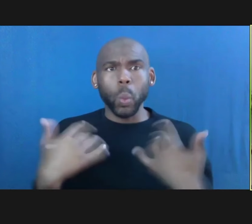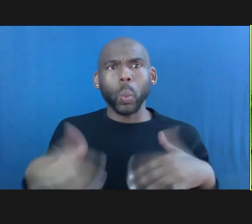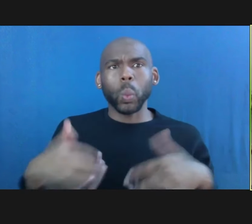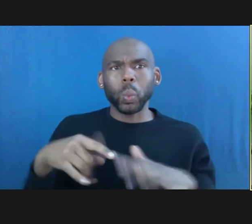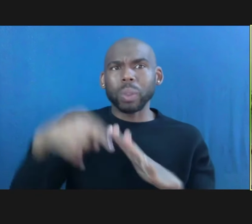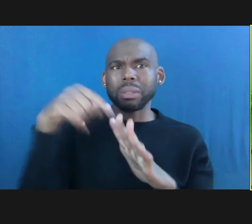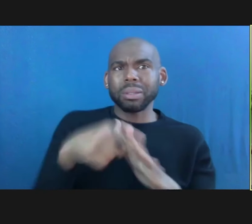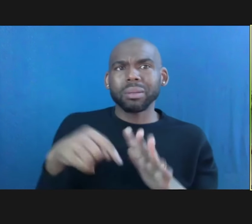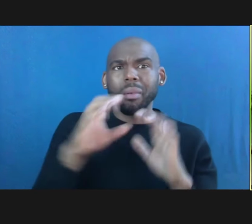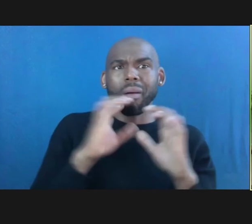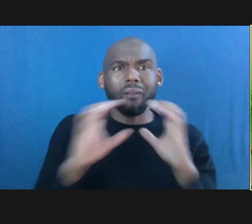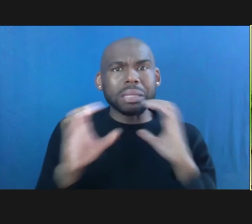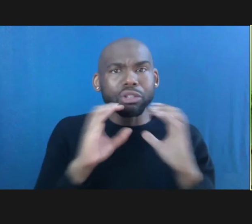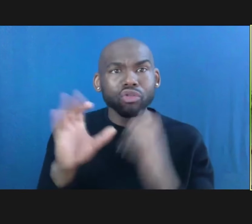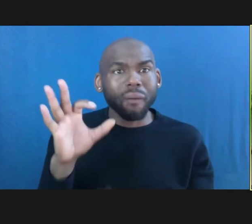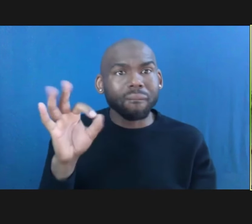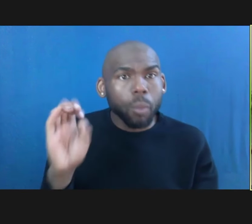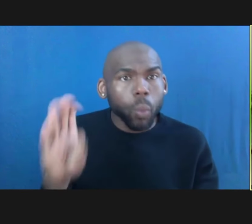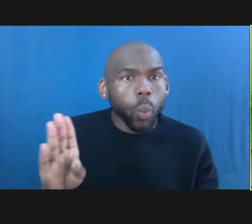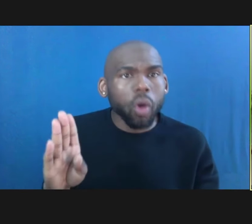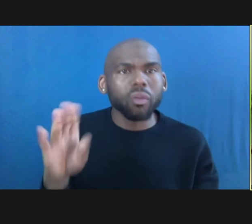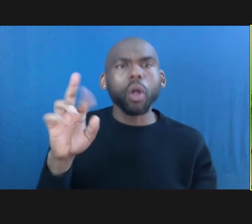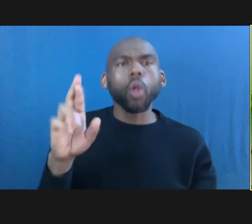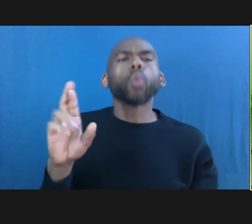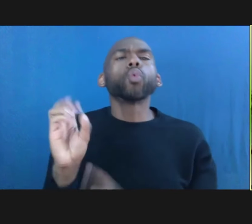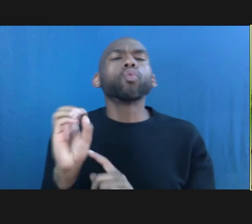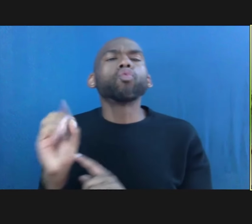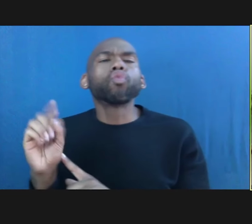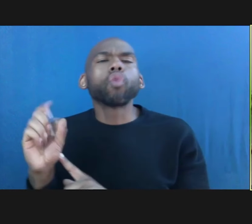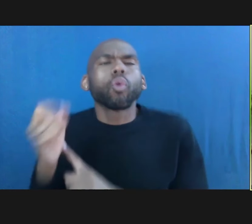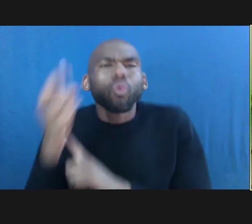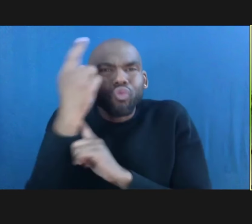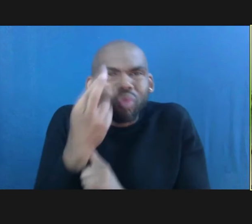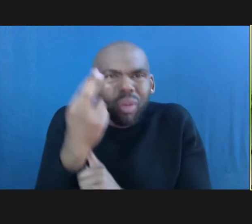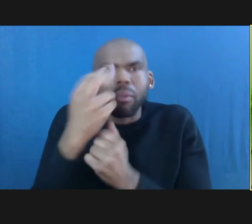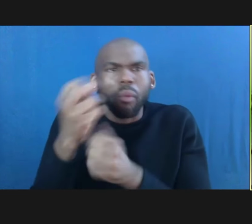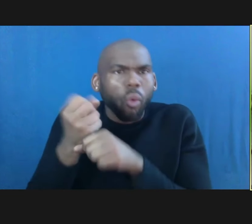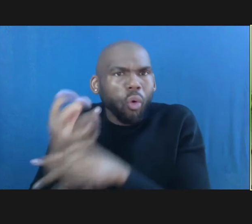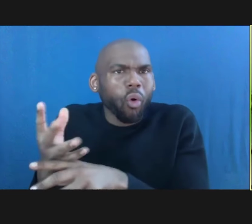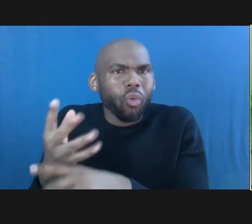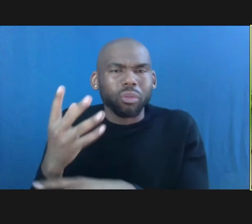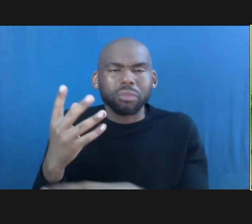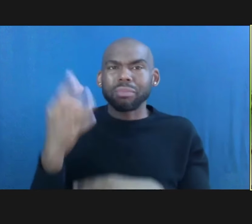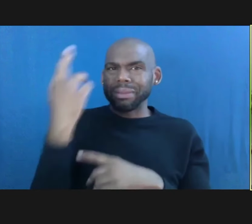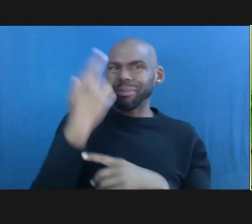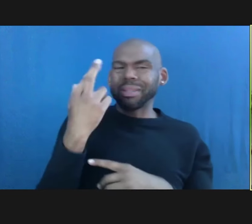in February on the roots of the issues that Black disabled individuals experience when